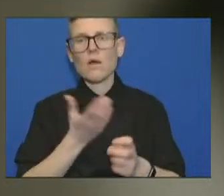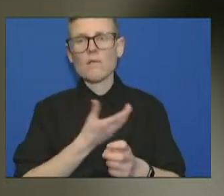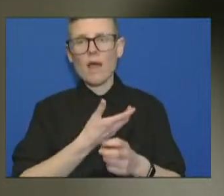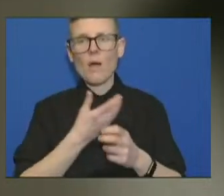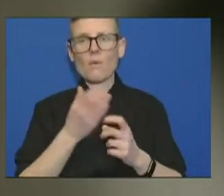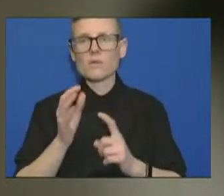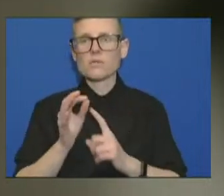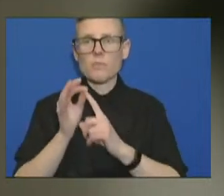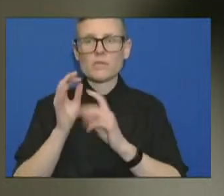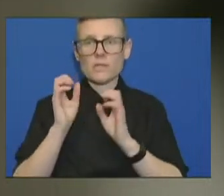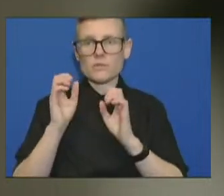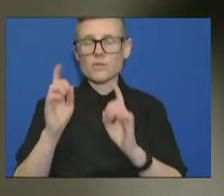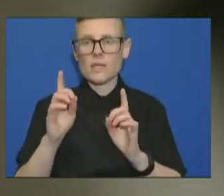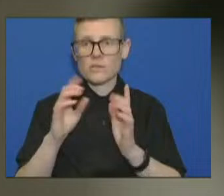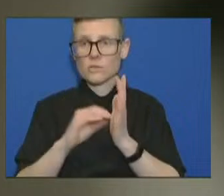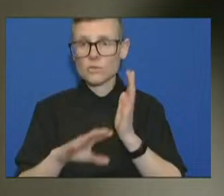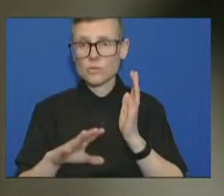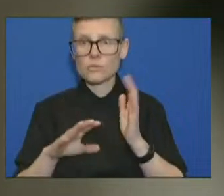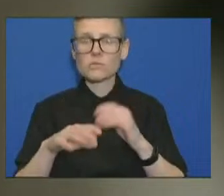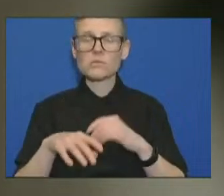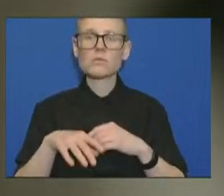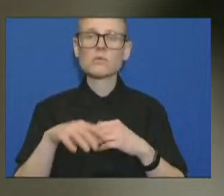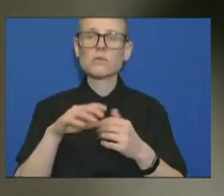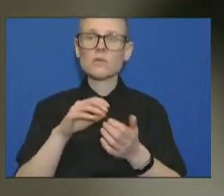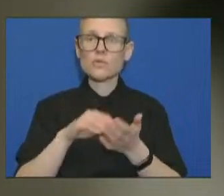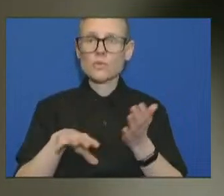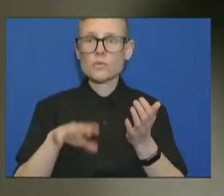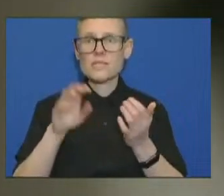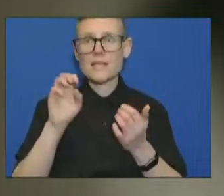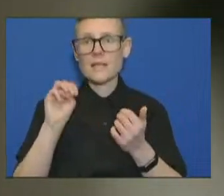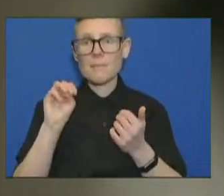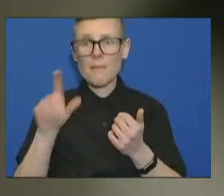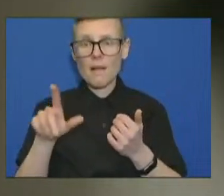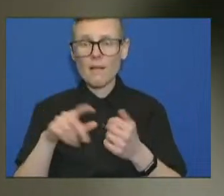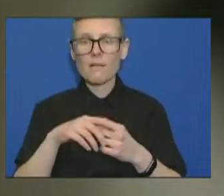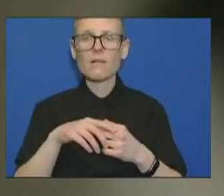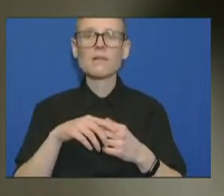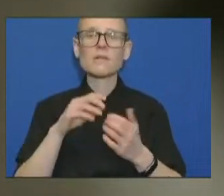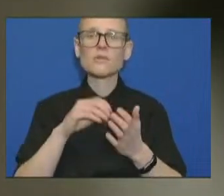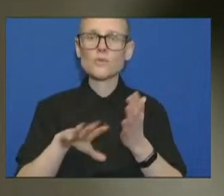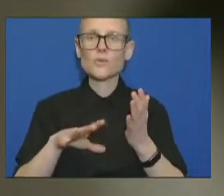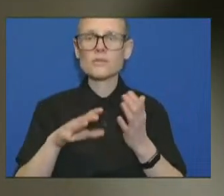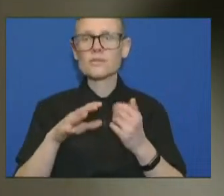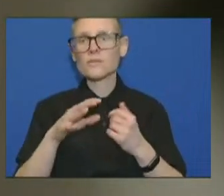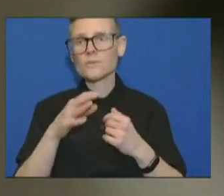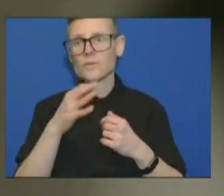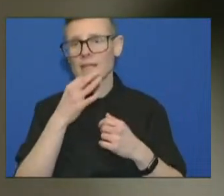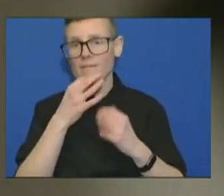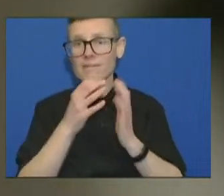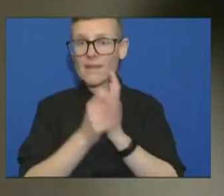lot of issues of our special